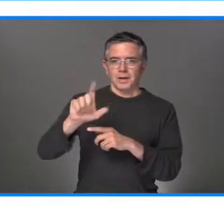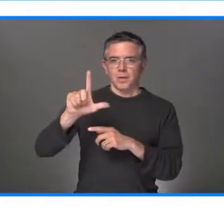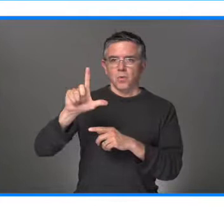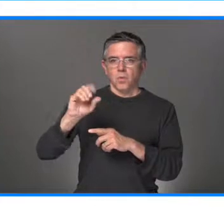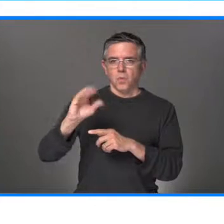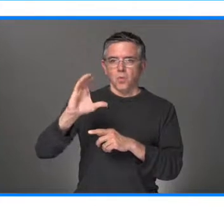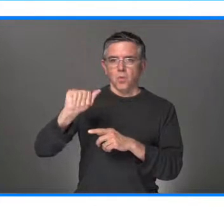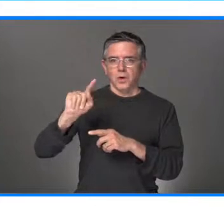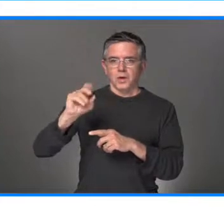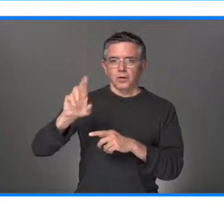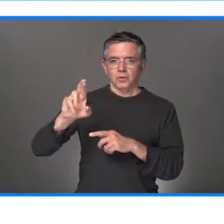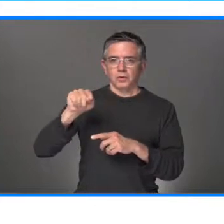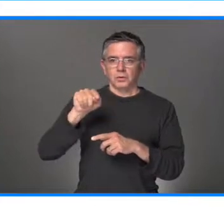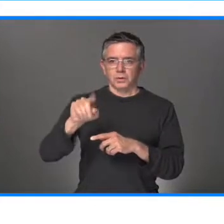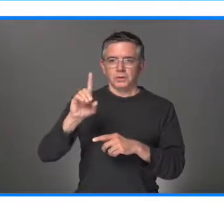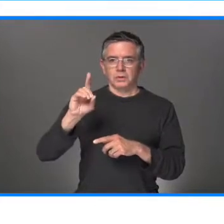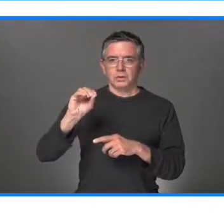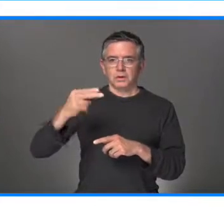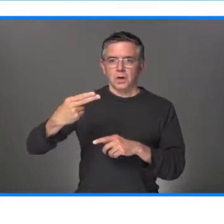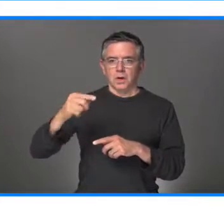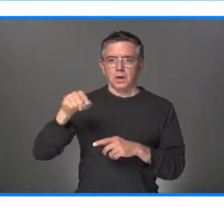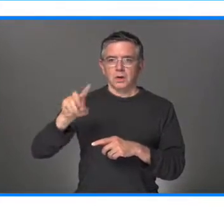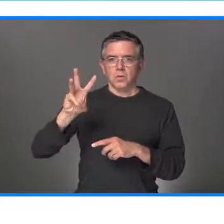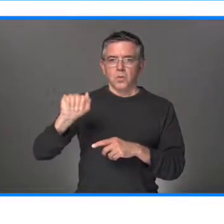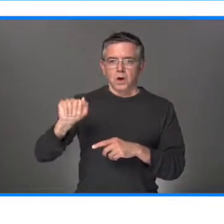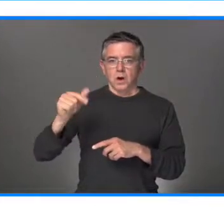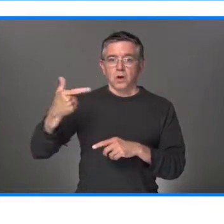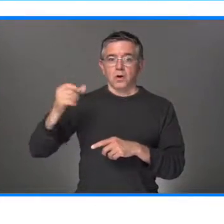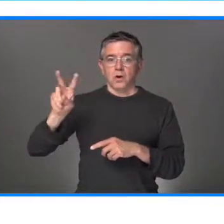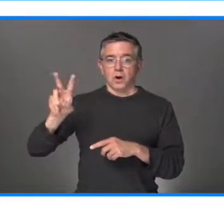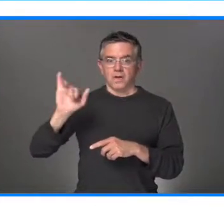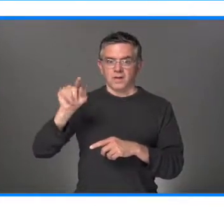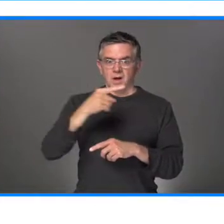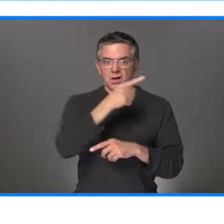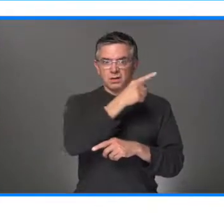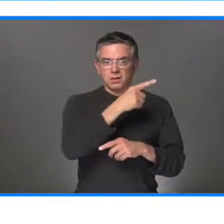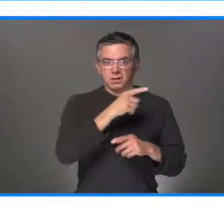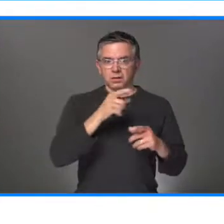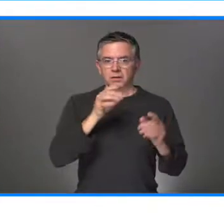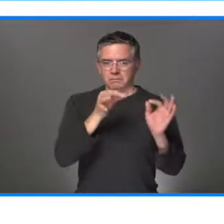about available COVID-19 vaccine appointments from a variety of locations,